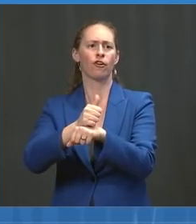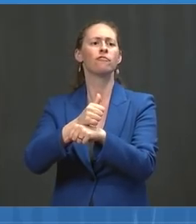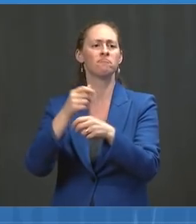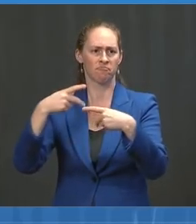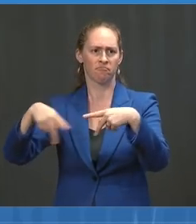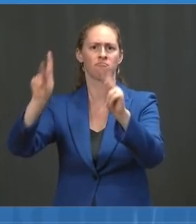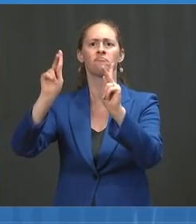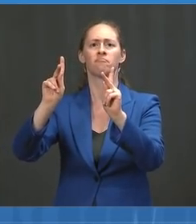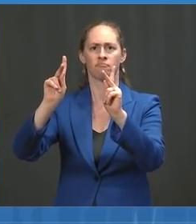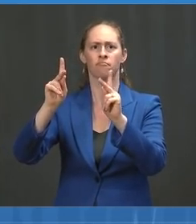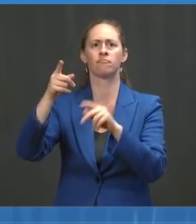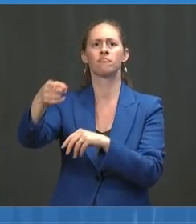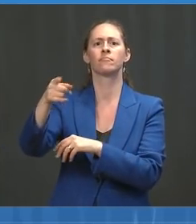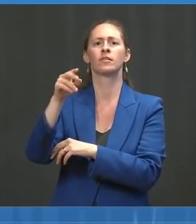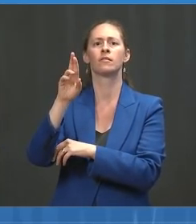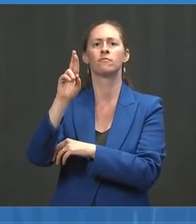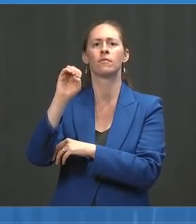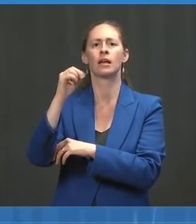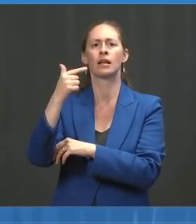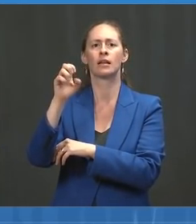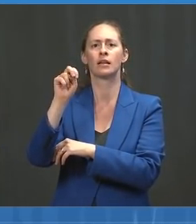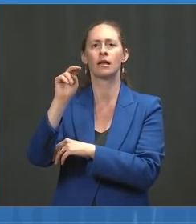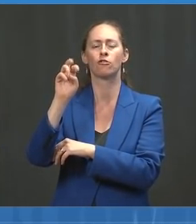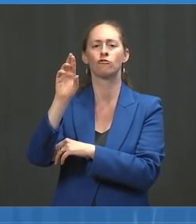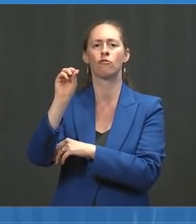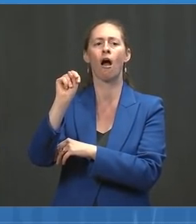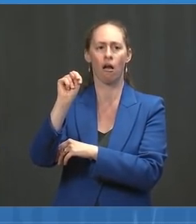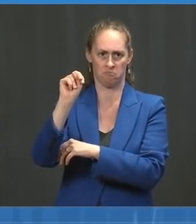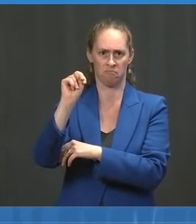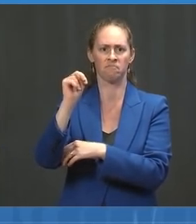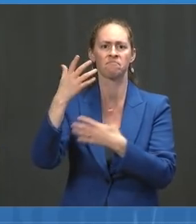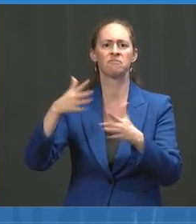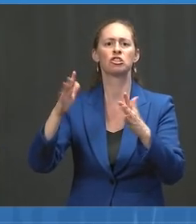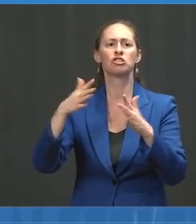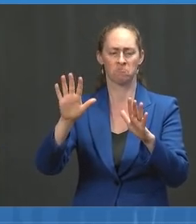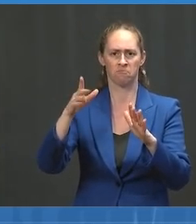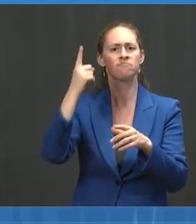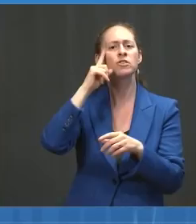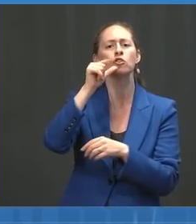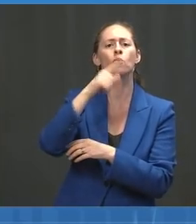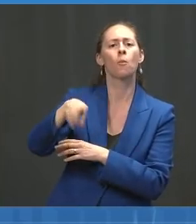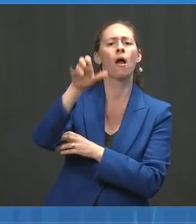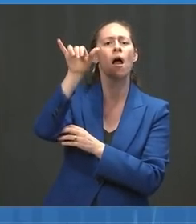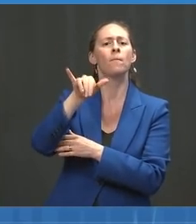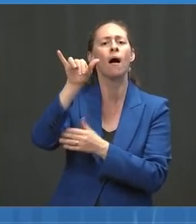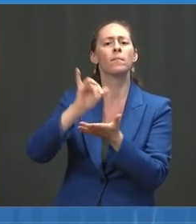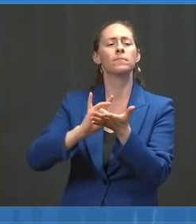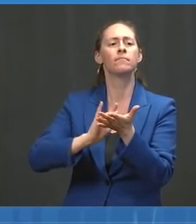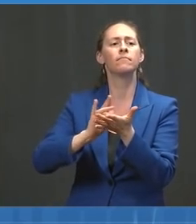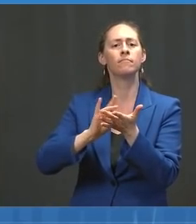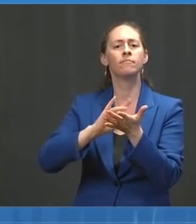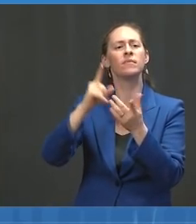for post-exposure prophylaxis, namely for the prevention of COVID-19